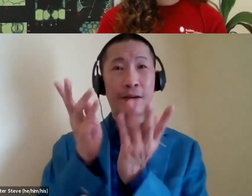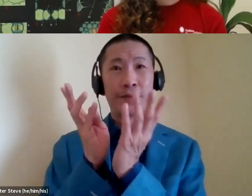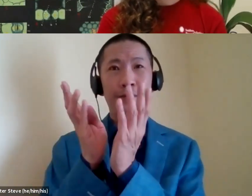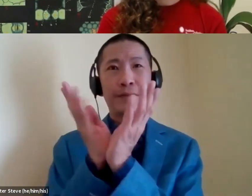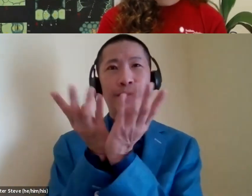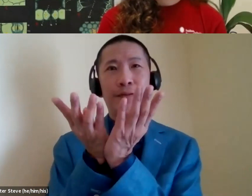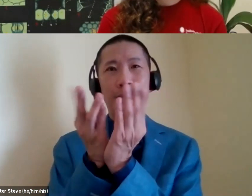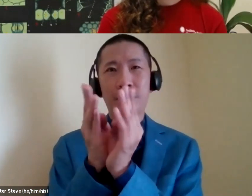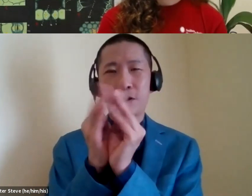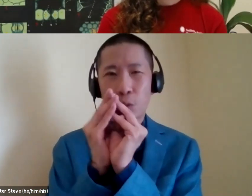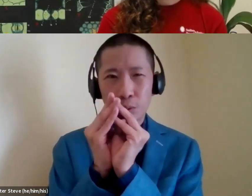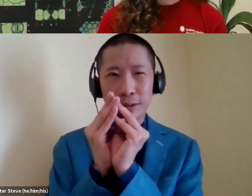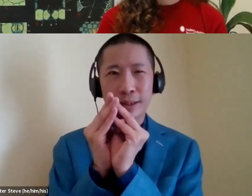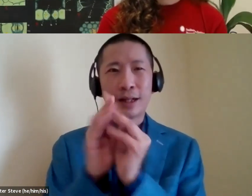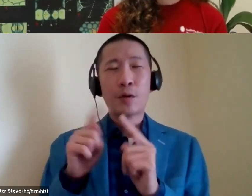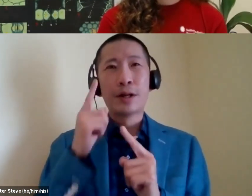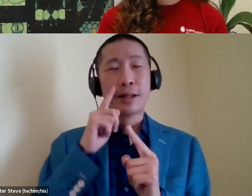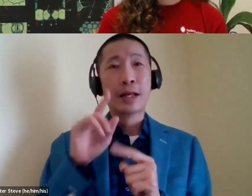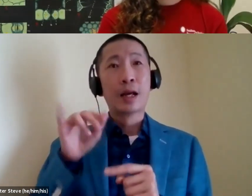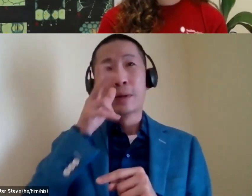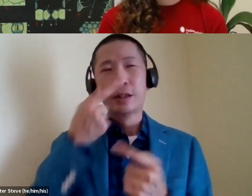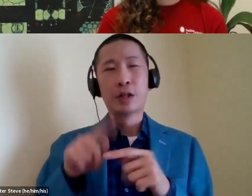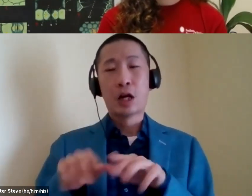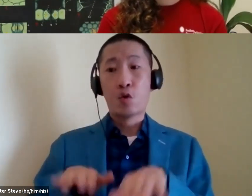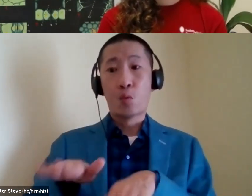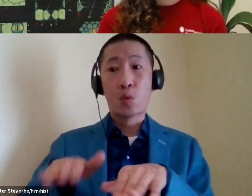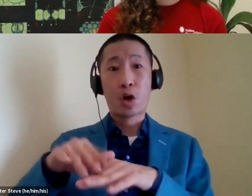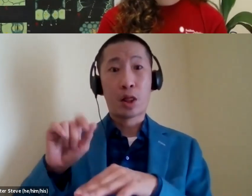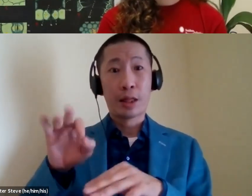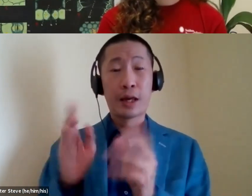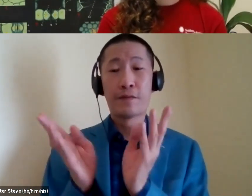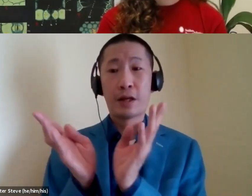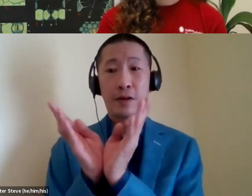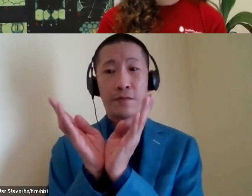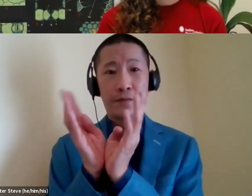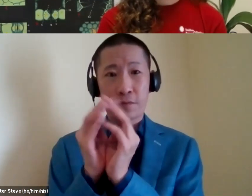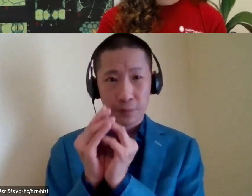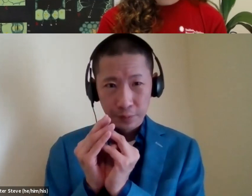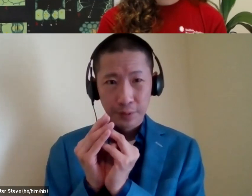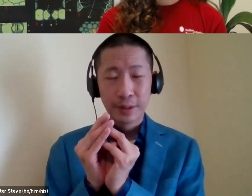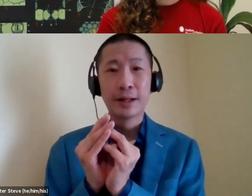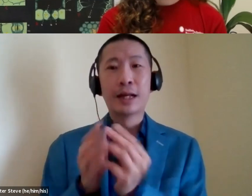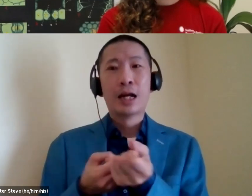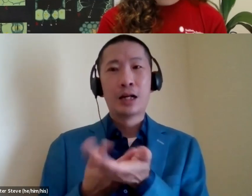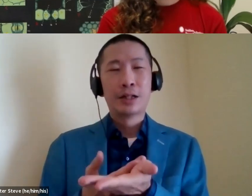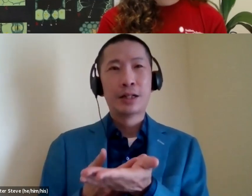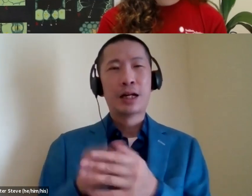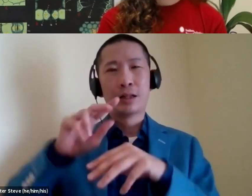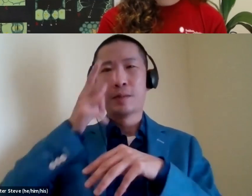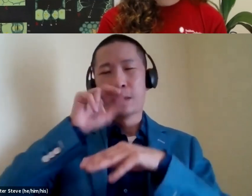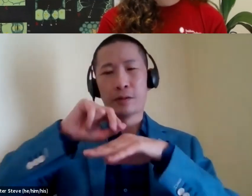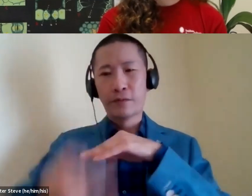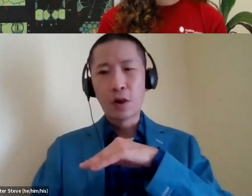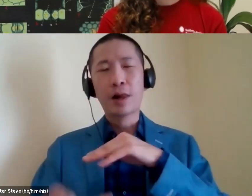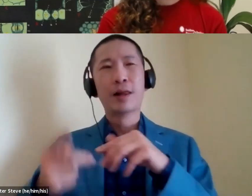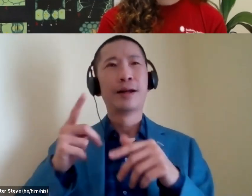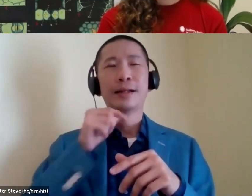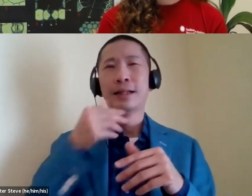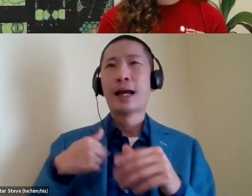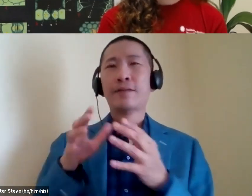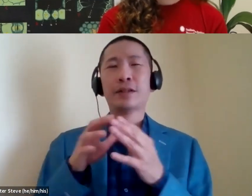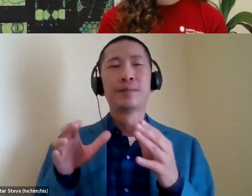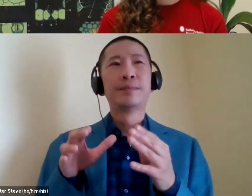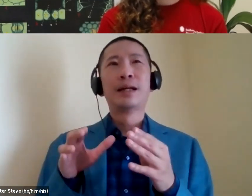Kim Komatsu (she/her): So that if you think about an insect that's trying to walk along the leaf the leaf closes up and causes the insect to fall off and it doesn't give as much surface for the insect be able to attack.